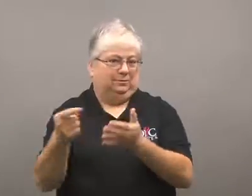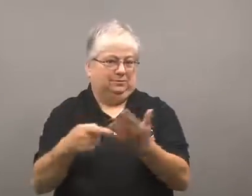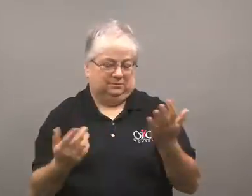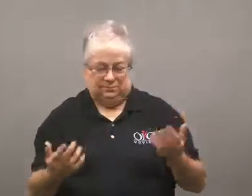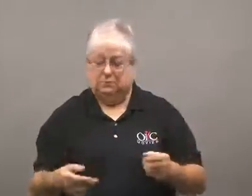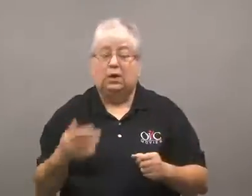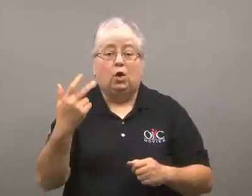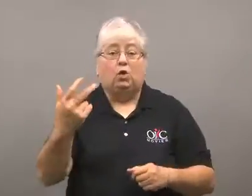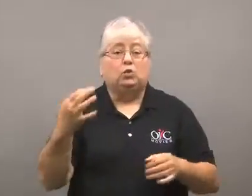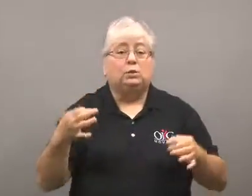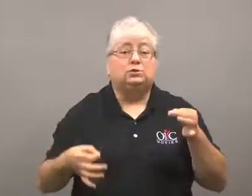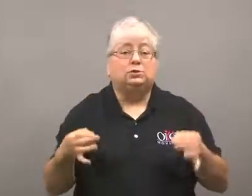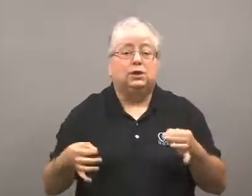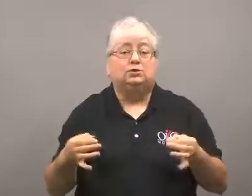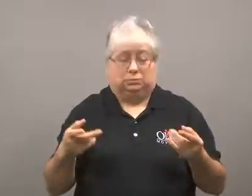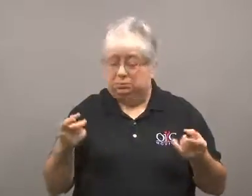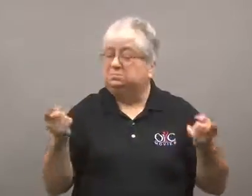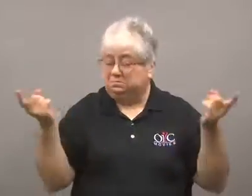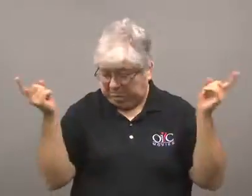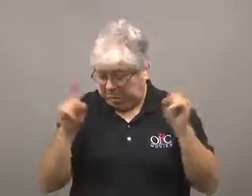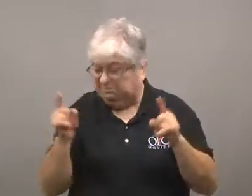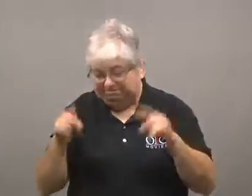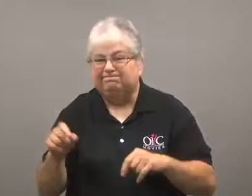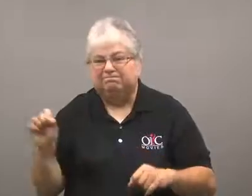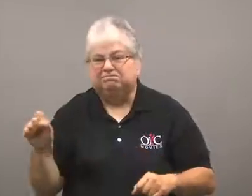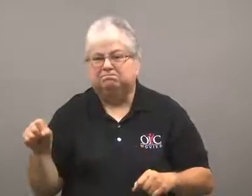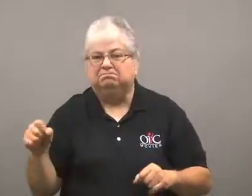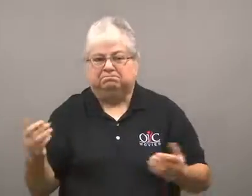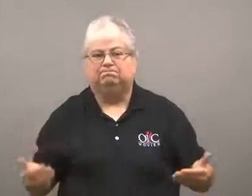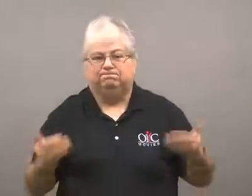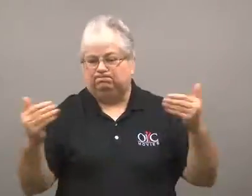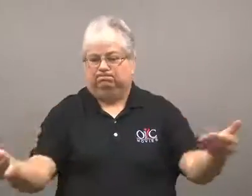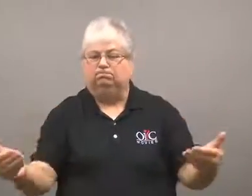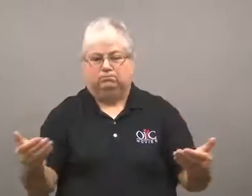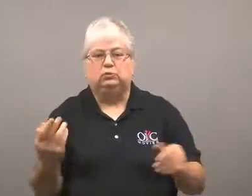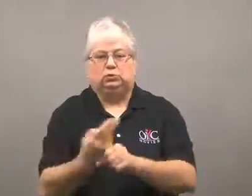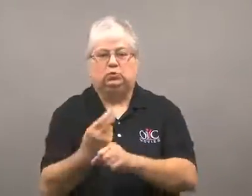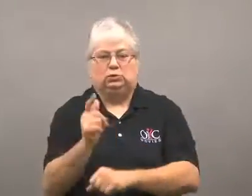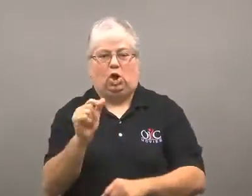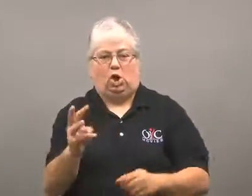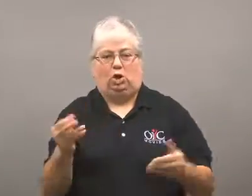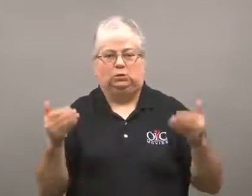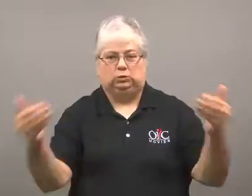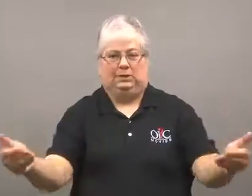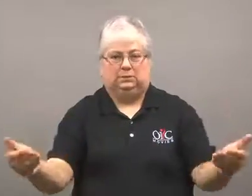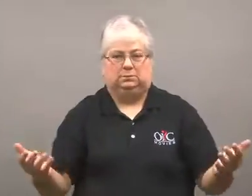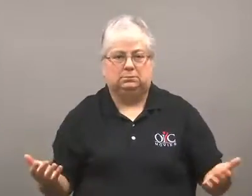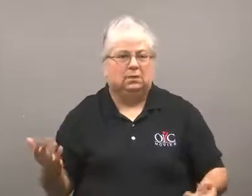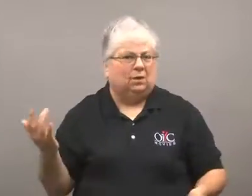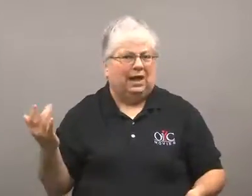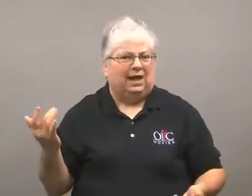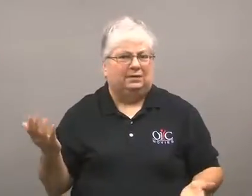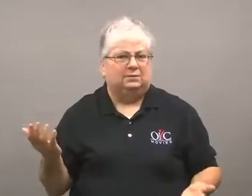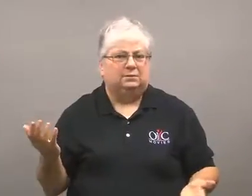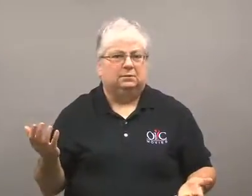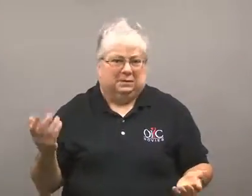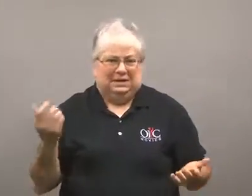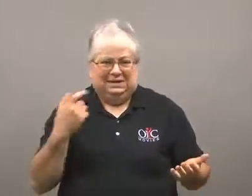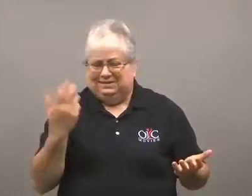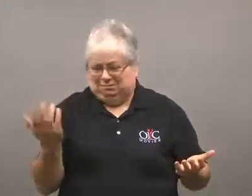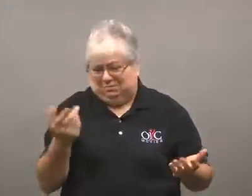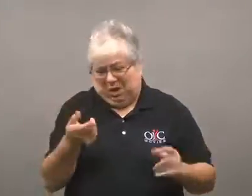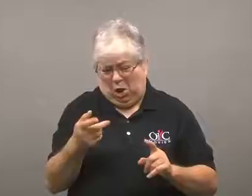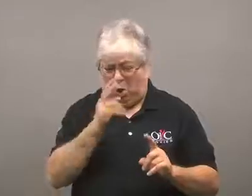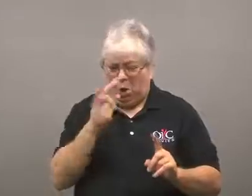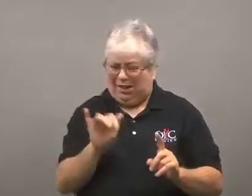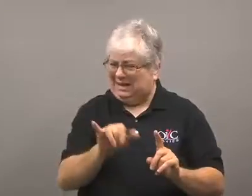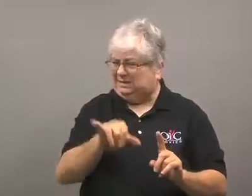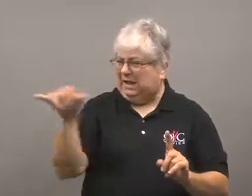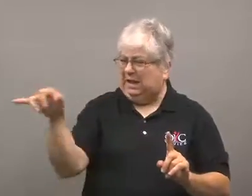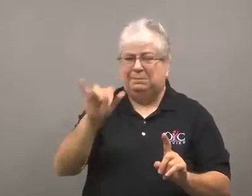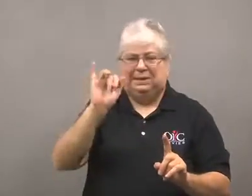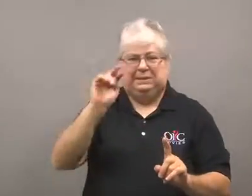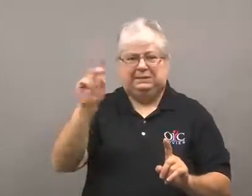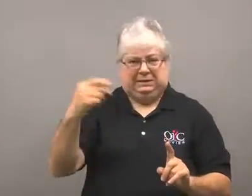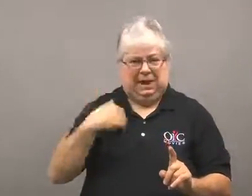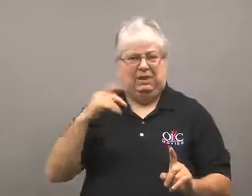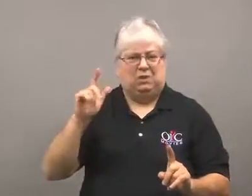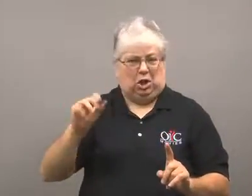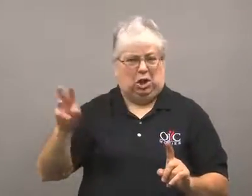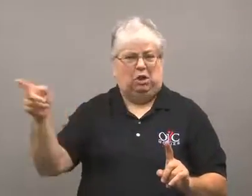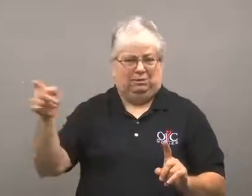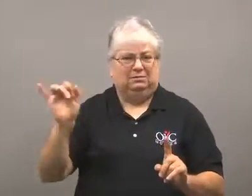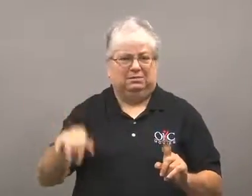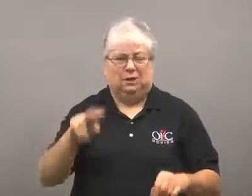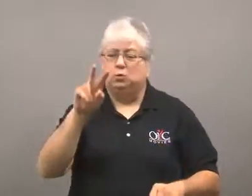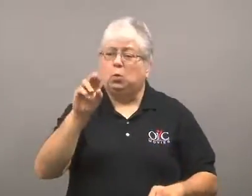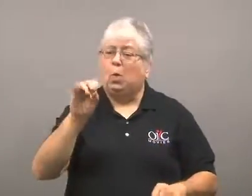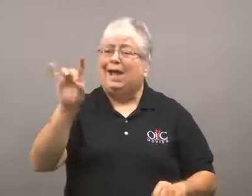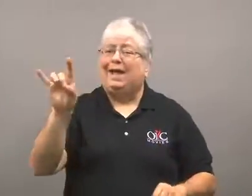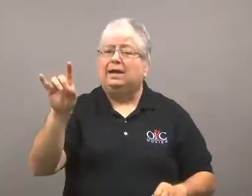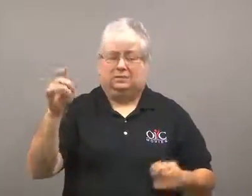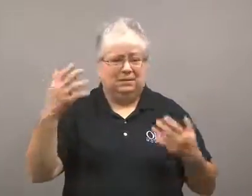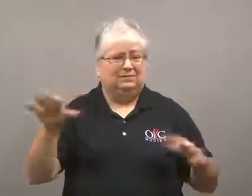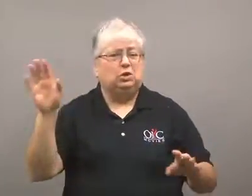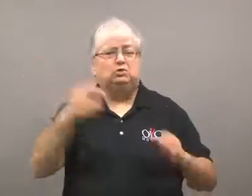Three judges agreed the law could go into effect.